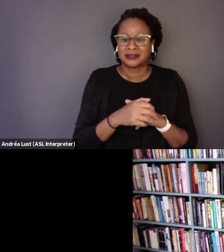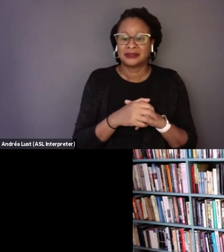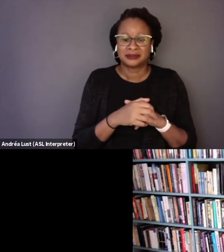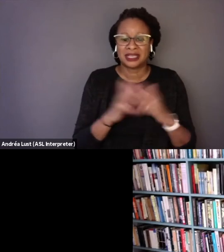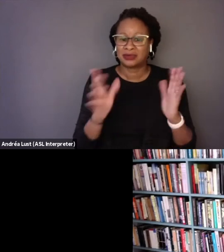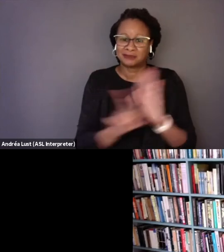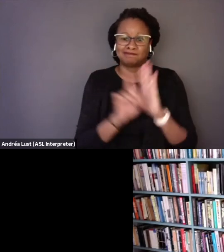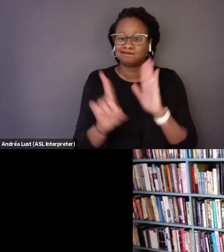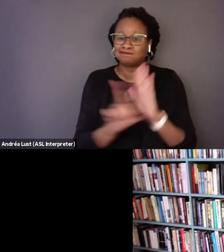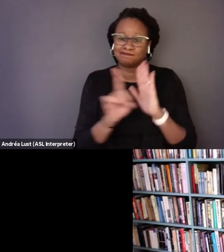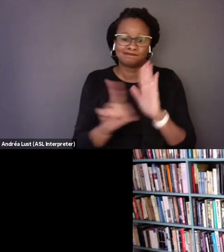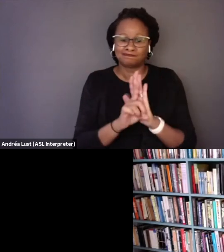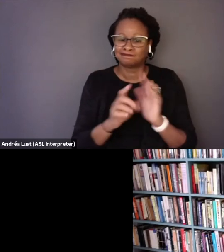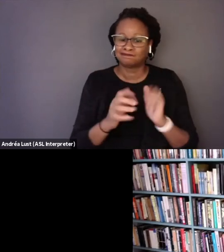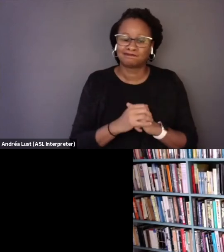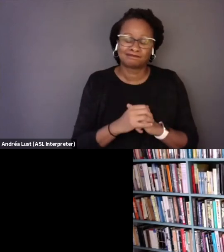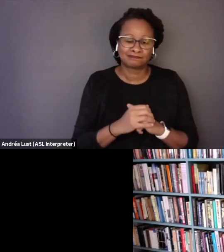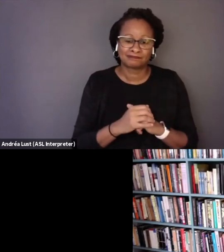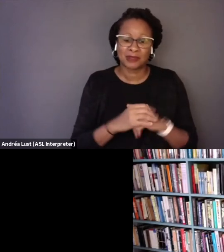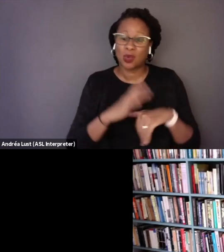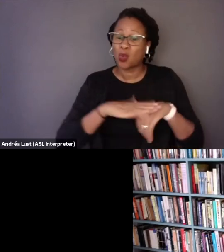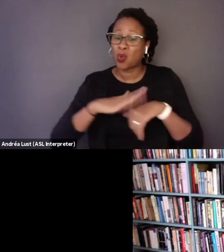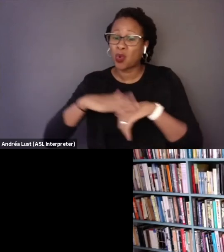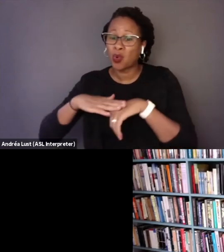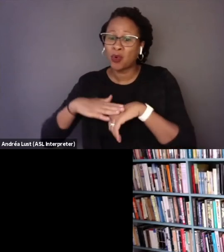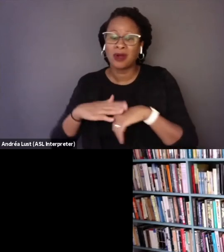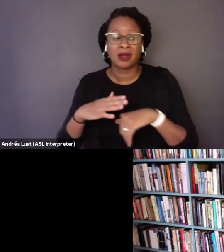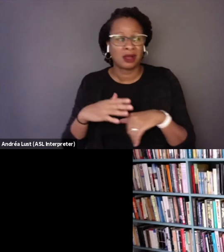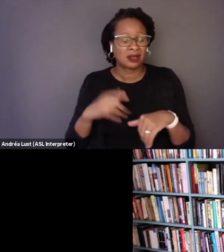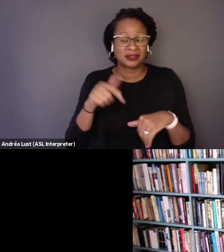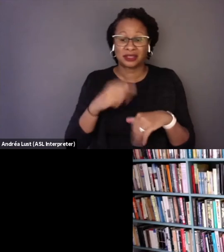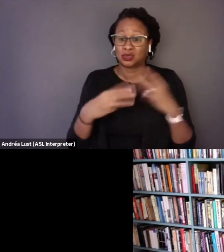for this world that he grew so passionate about.